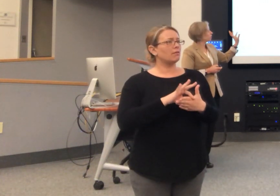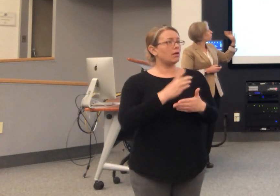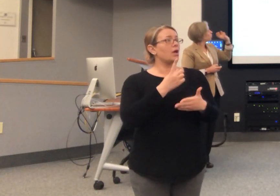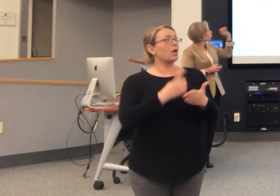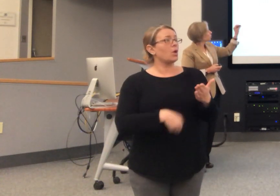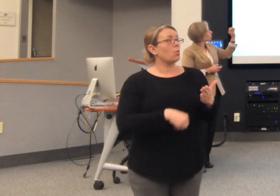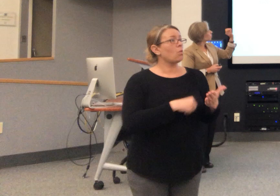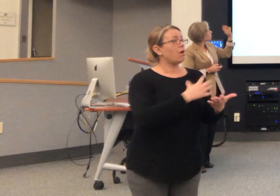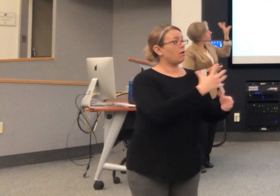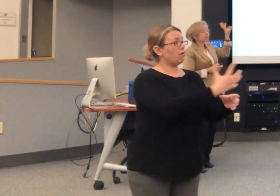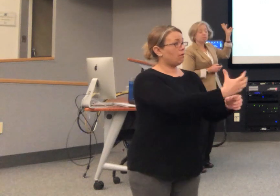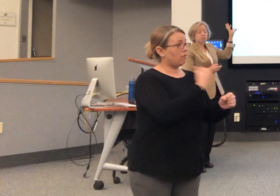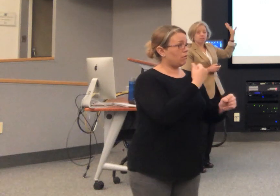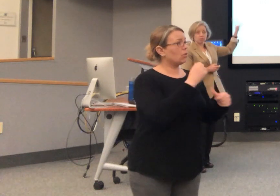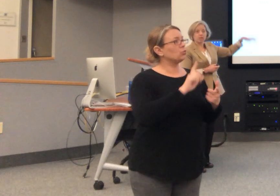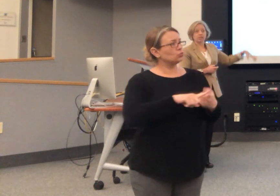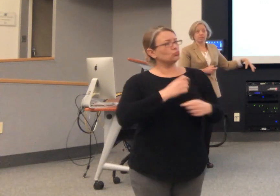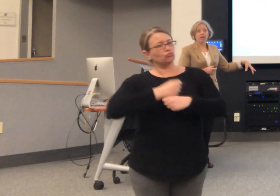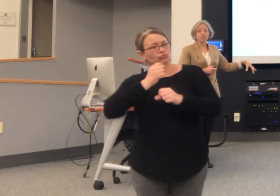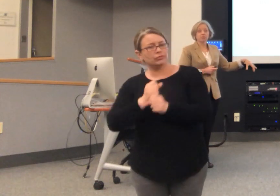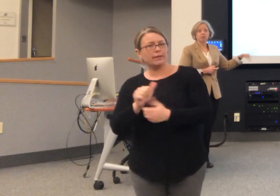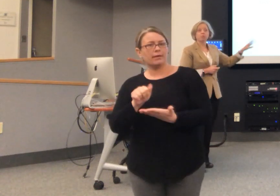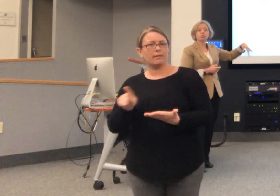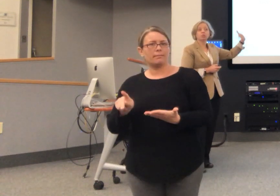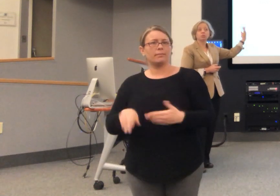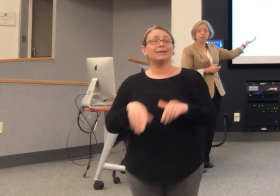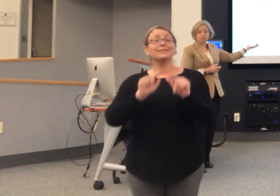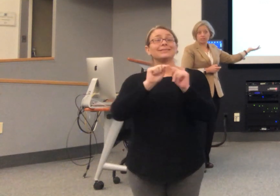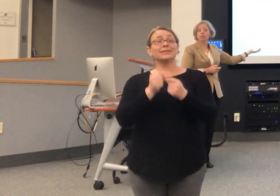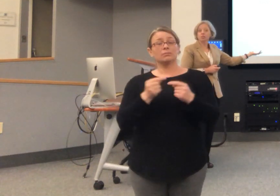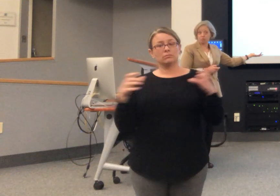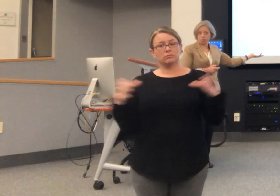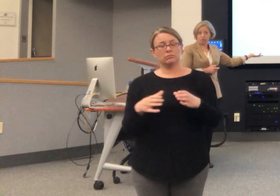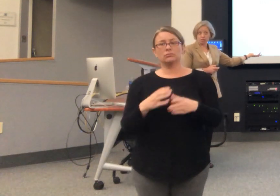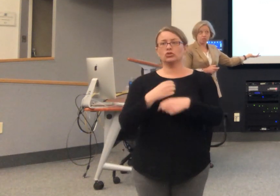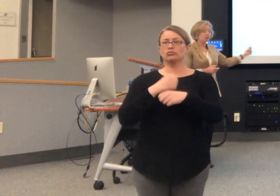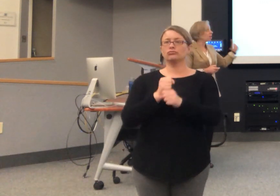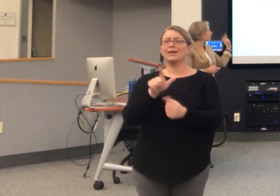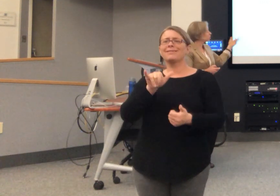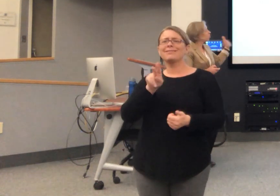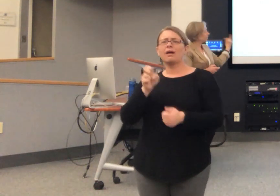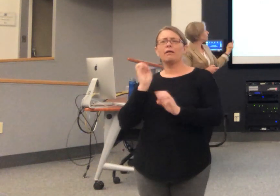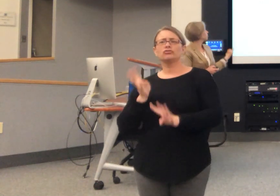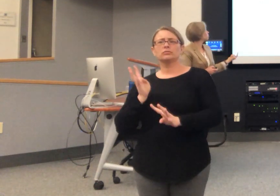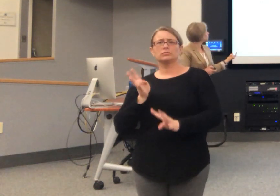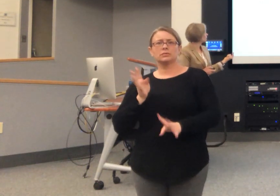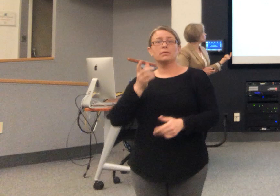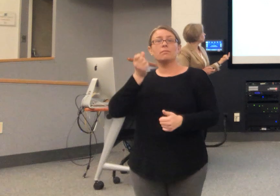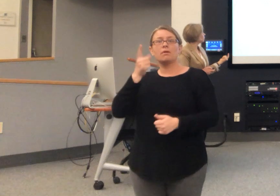I mean, the team is creating the livestream but you're using this television footage. And so what here is protected?